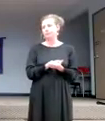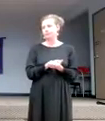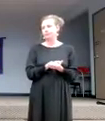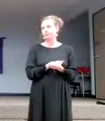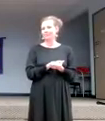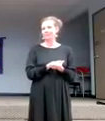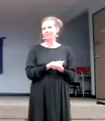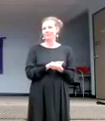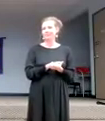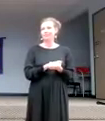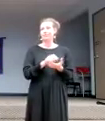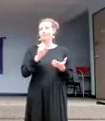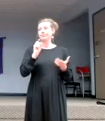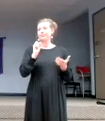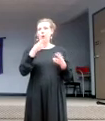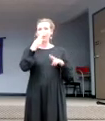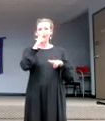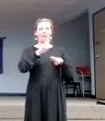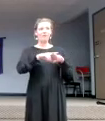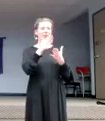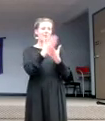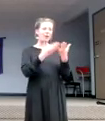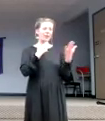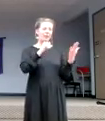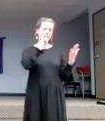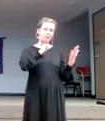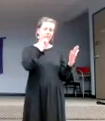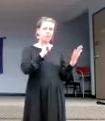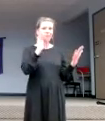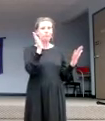Okay, so now the fun part. Thank you all for speaking through this presentation and taking